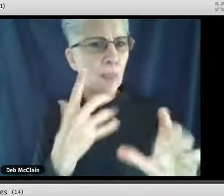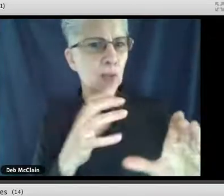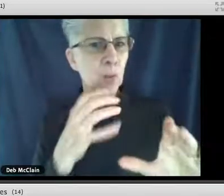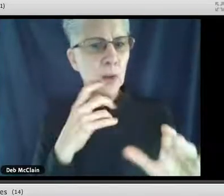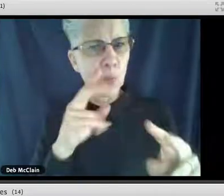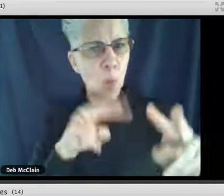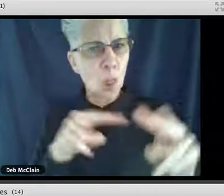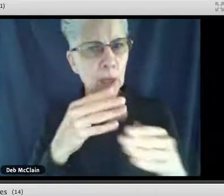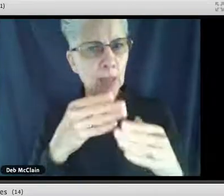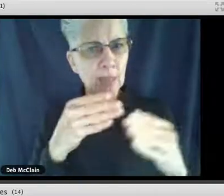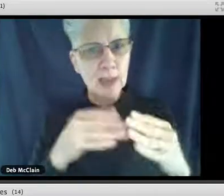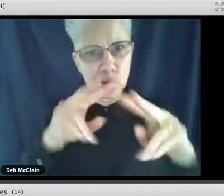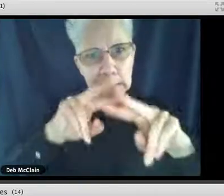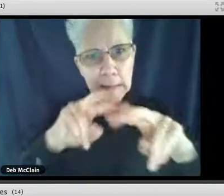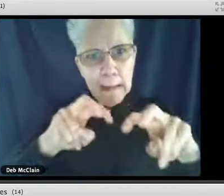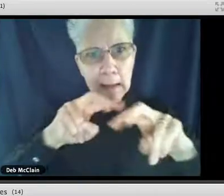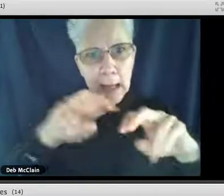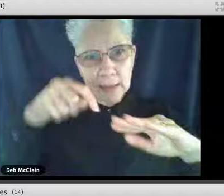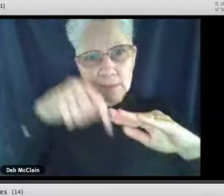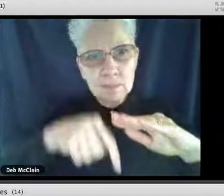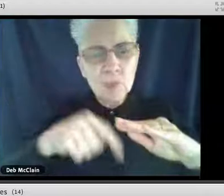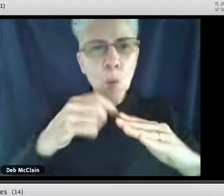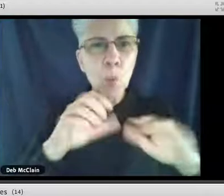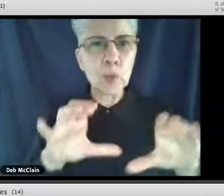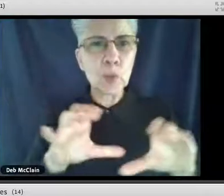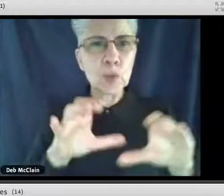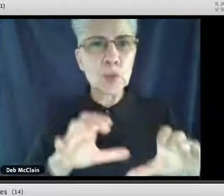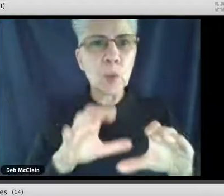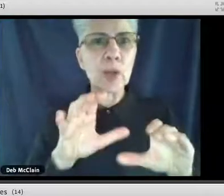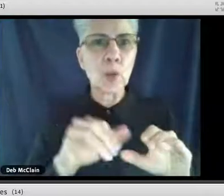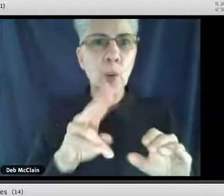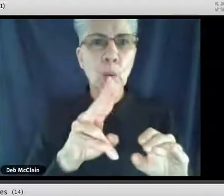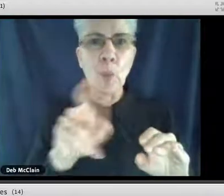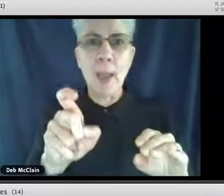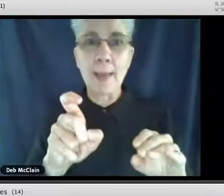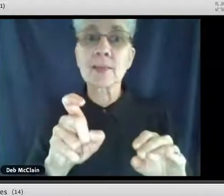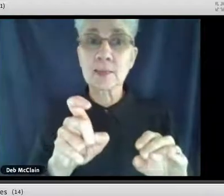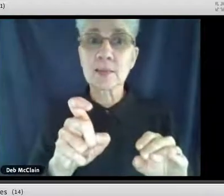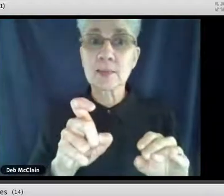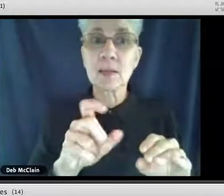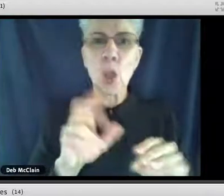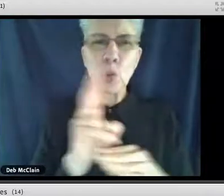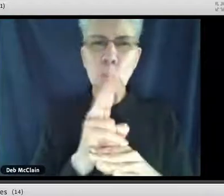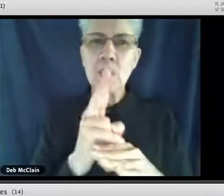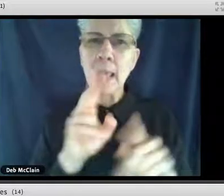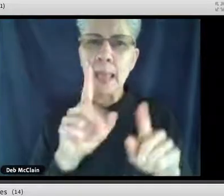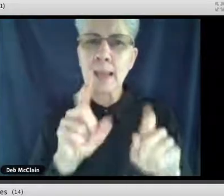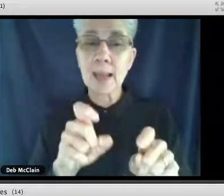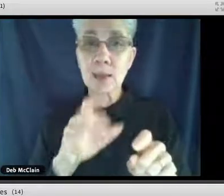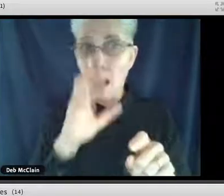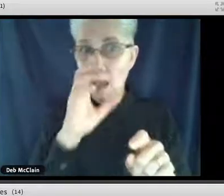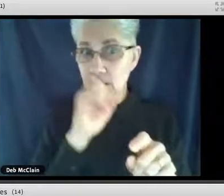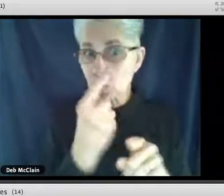You can analyze this when you're doing your UX... your usability test to see, are your assumptions right, or do you need to take a step back